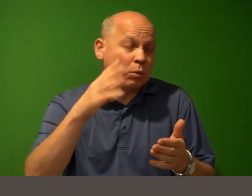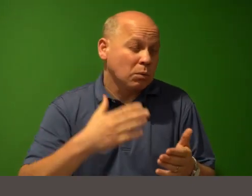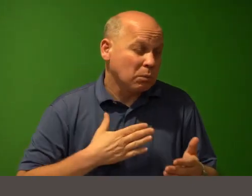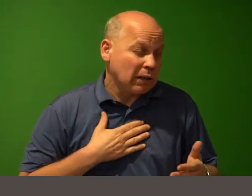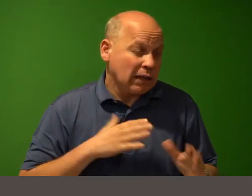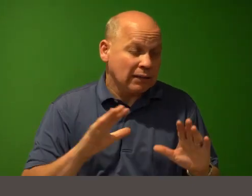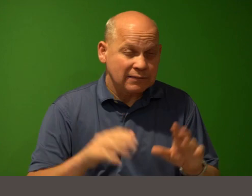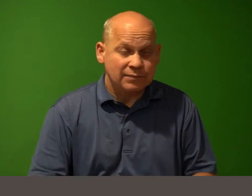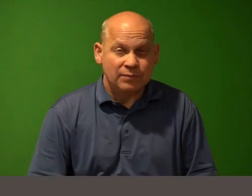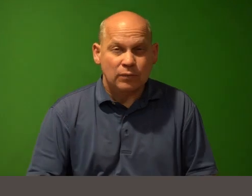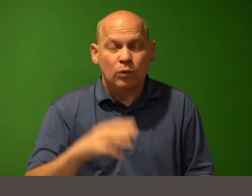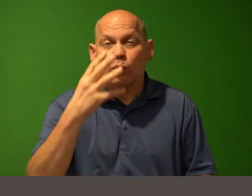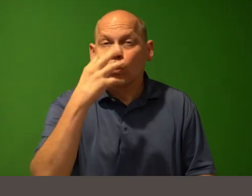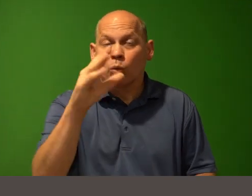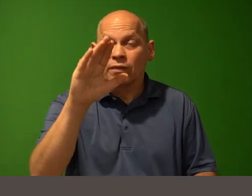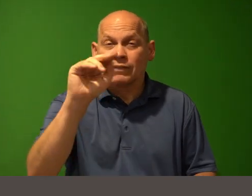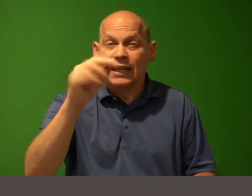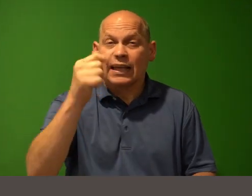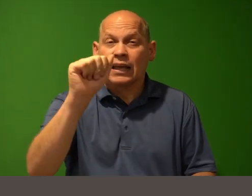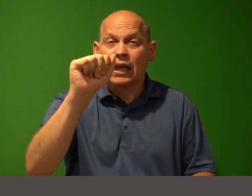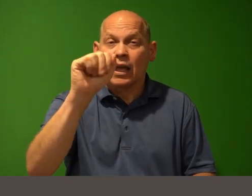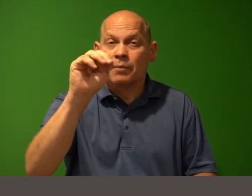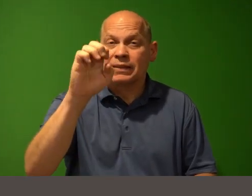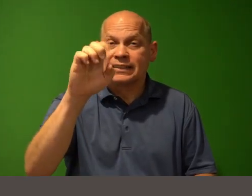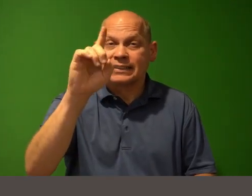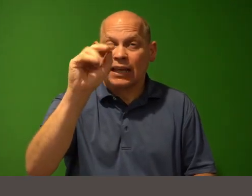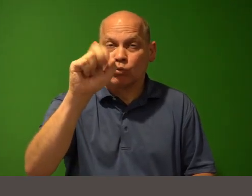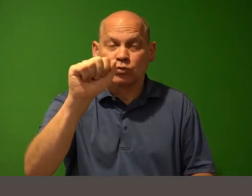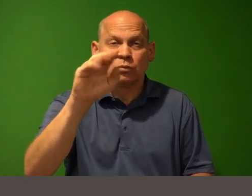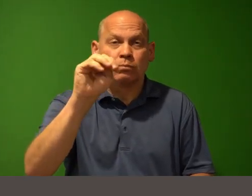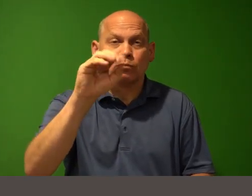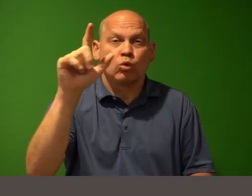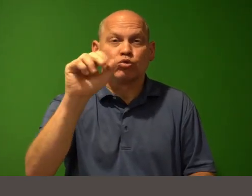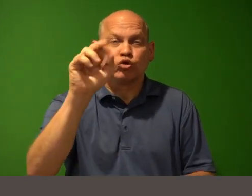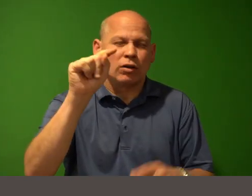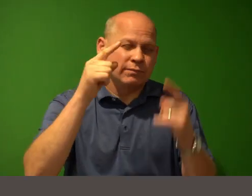Wolfgang Amadeus Mozart, a famous composer in history